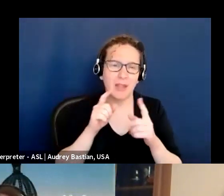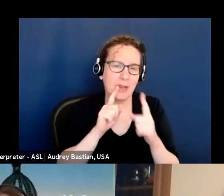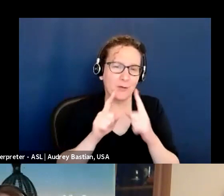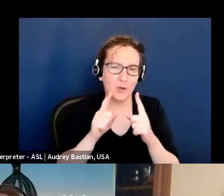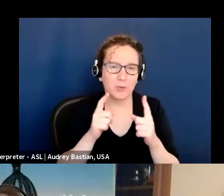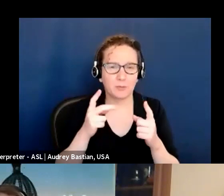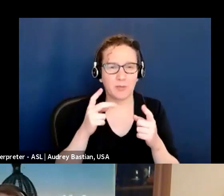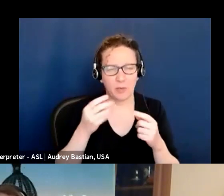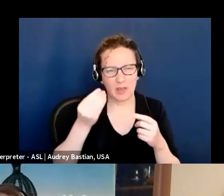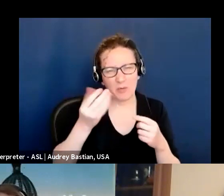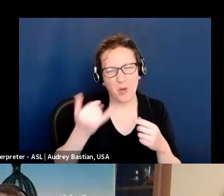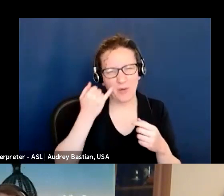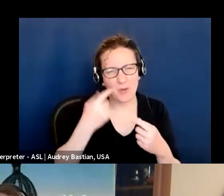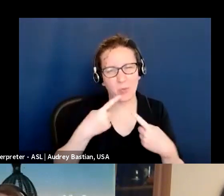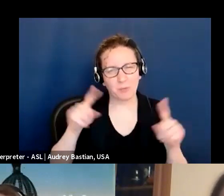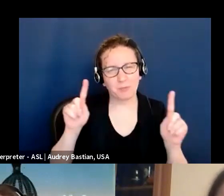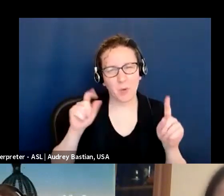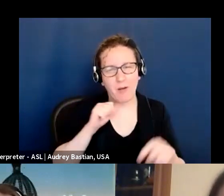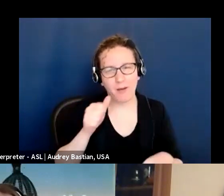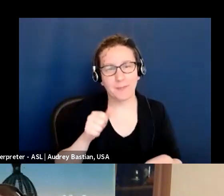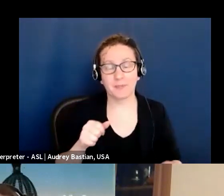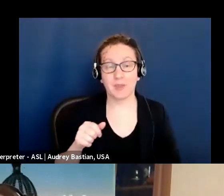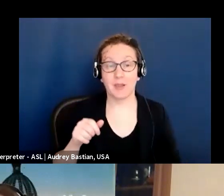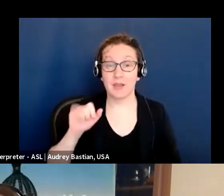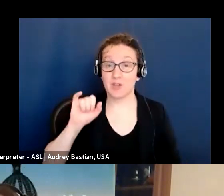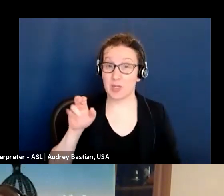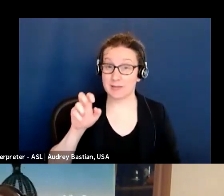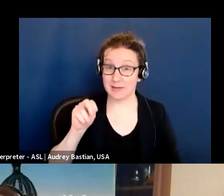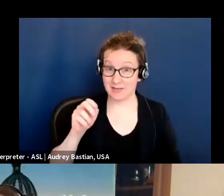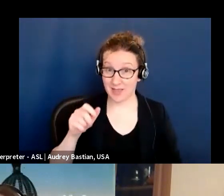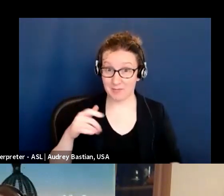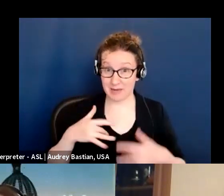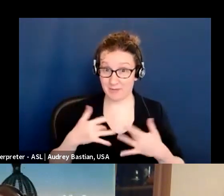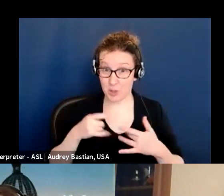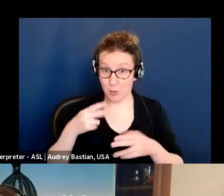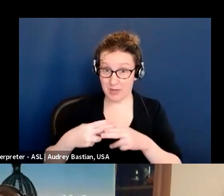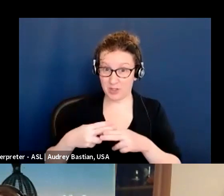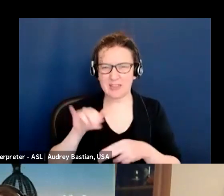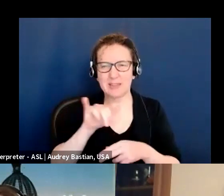service application in a way with that kind of, that activity you mentioned. Ana, what was the